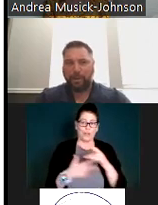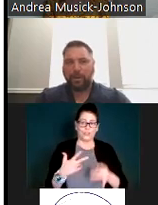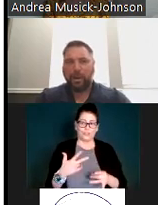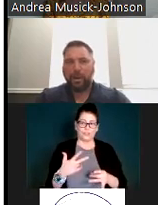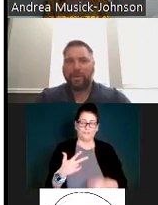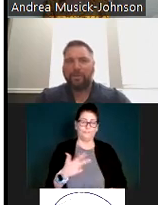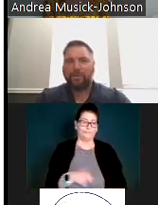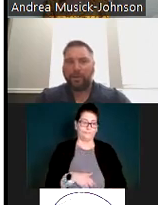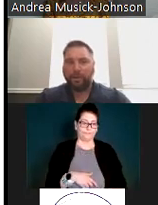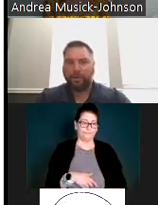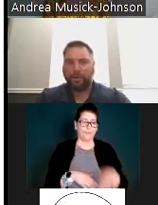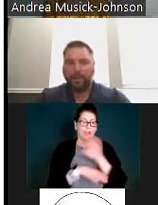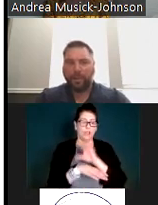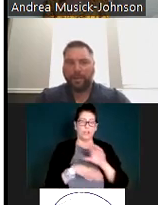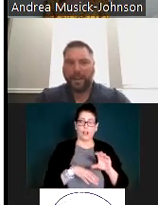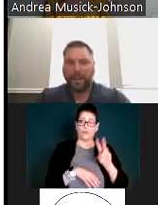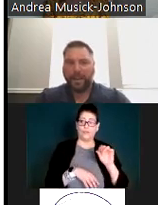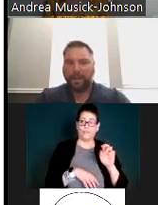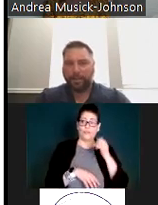The Colorado VINE phone number is right there, it's the 8 8 8 number.